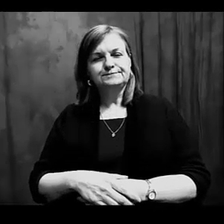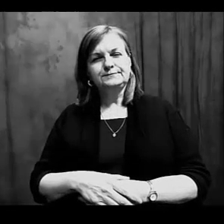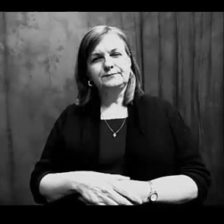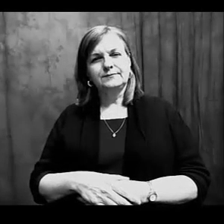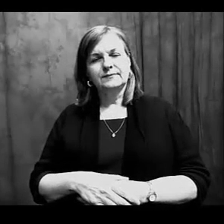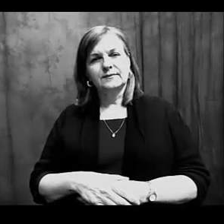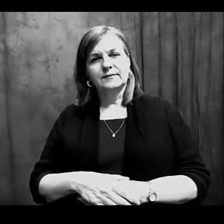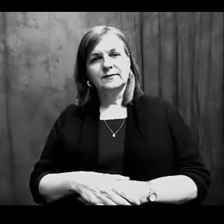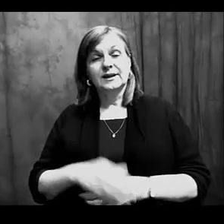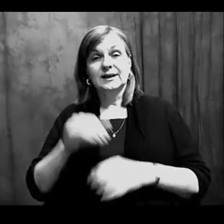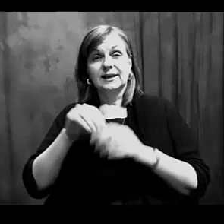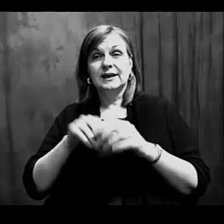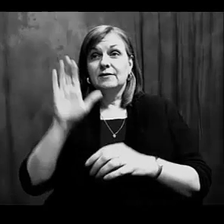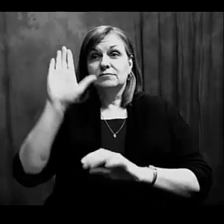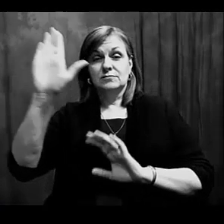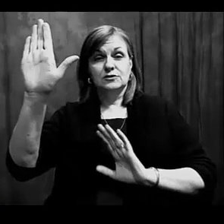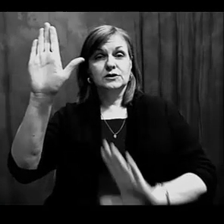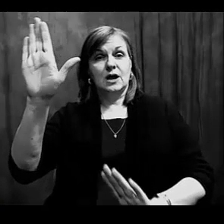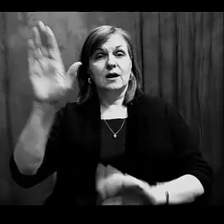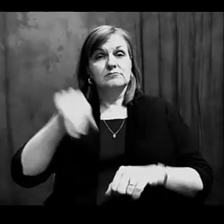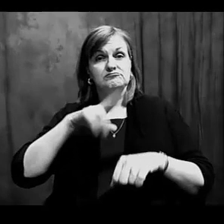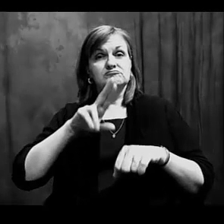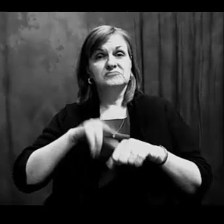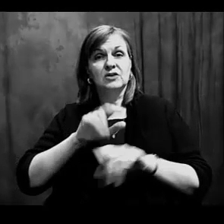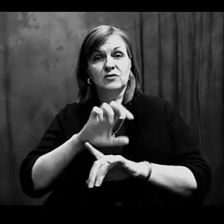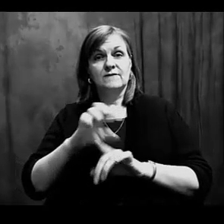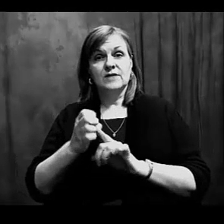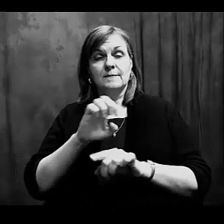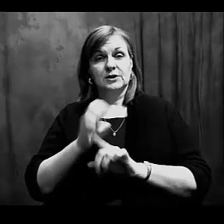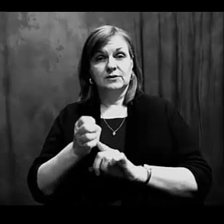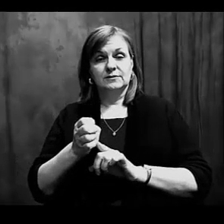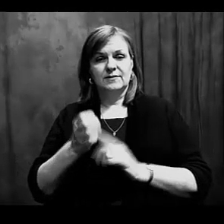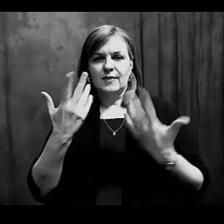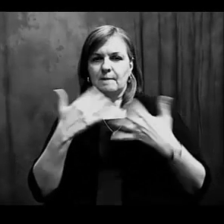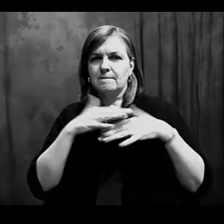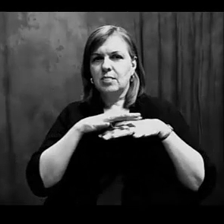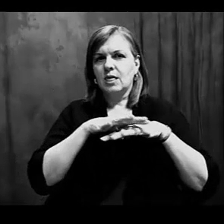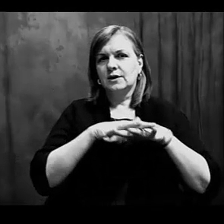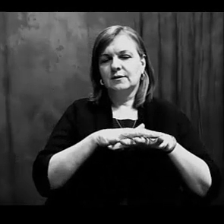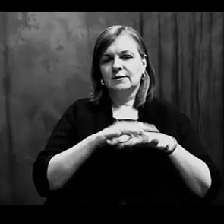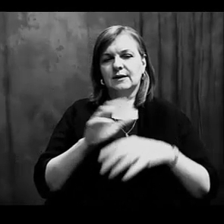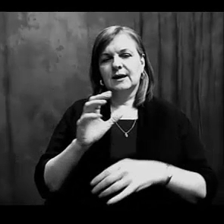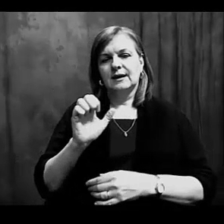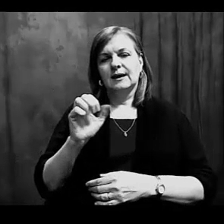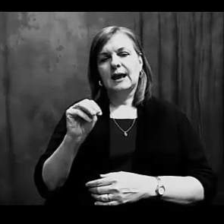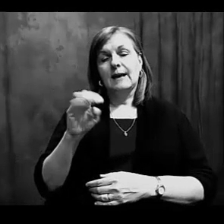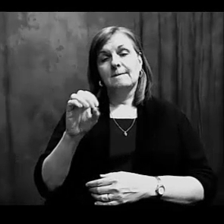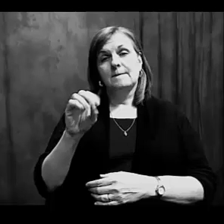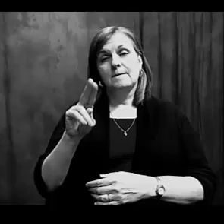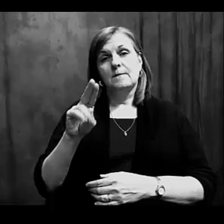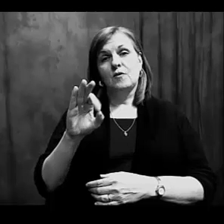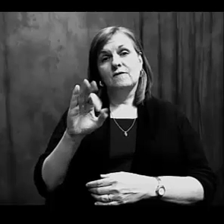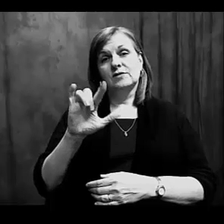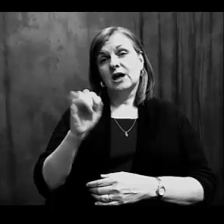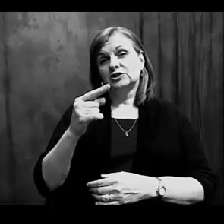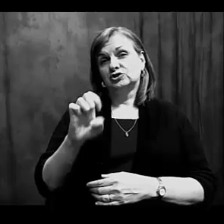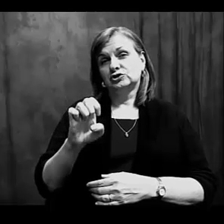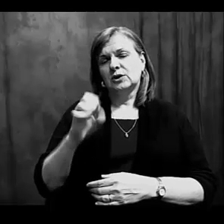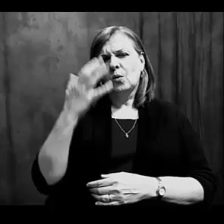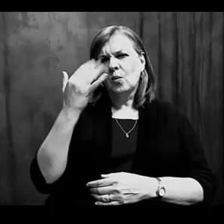and body but when they are in their natural environments they blend in right. they are camouflaged